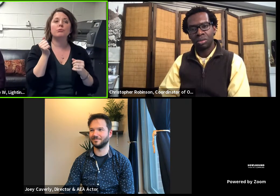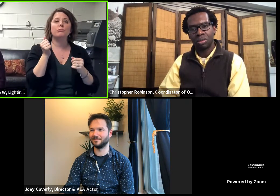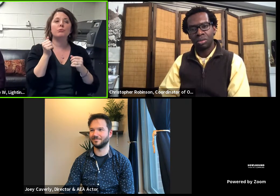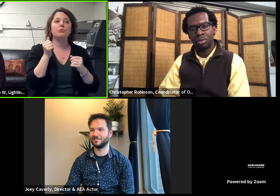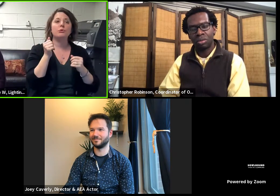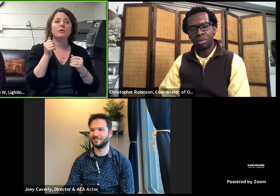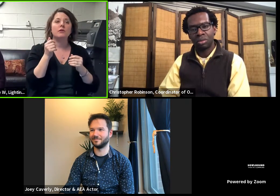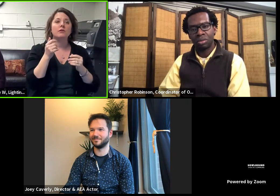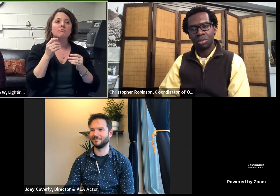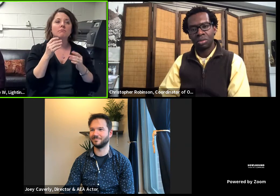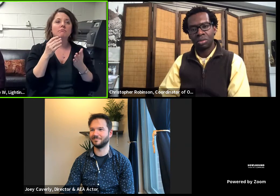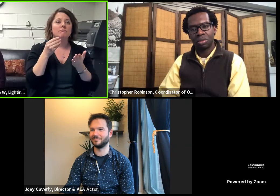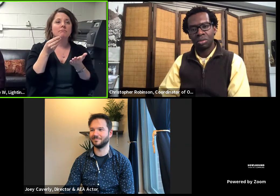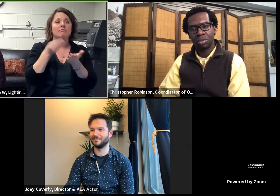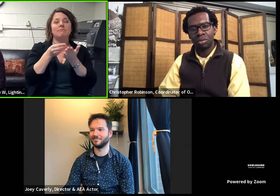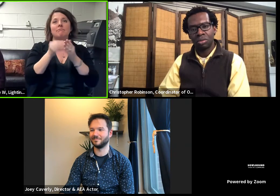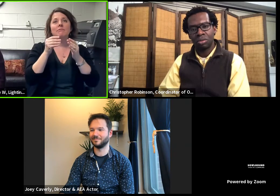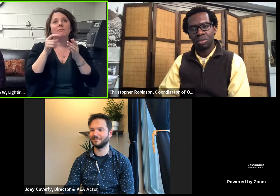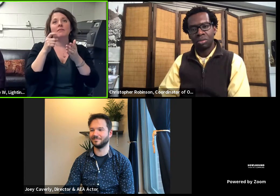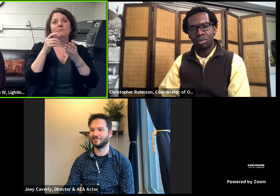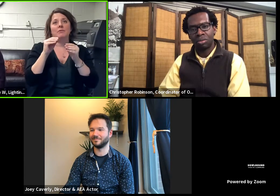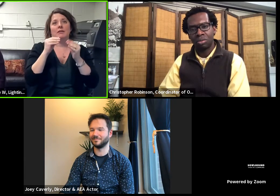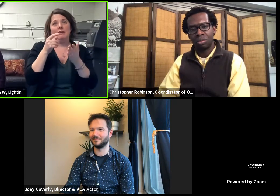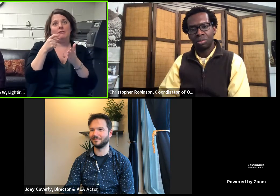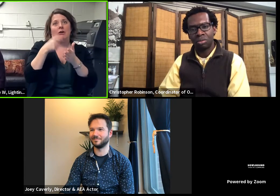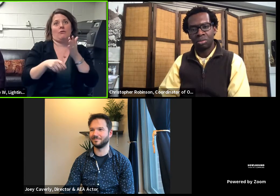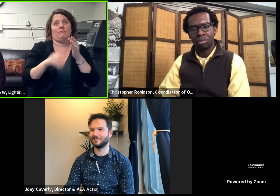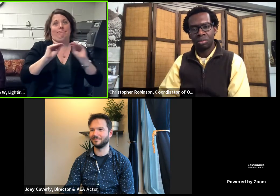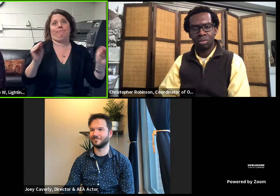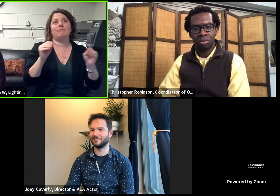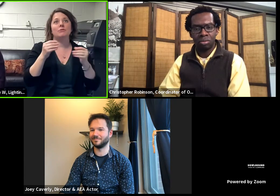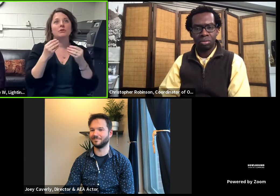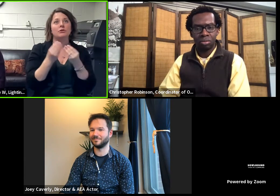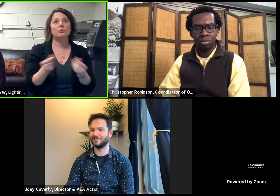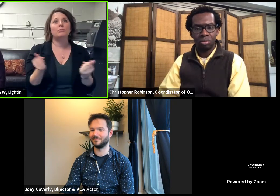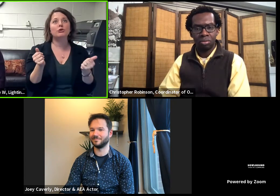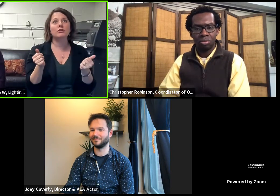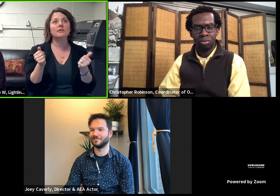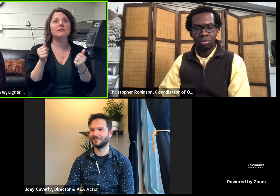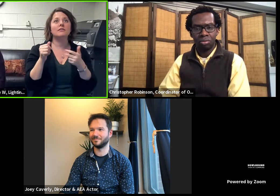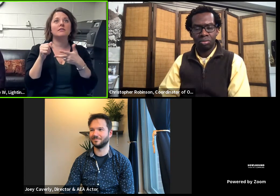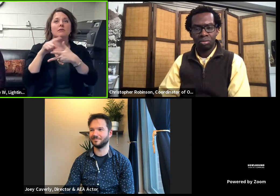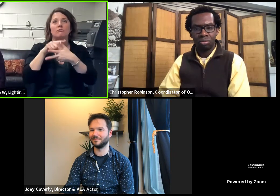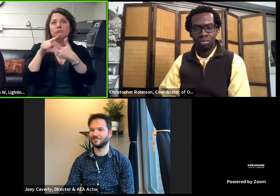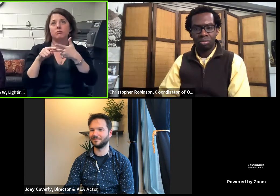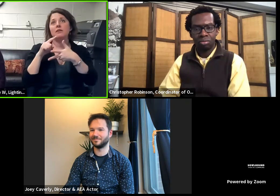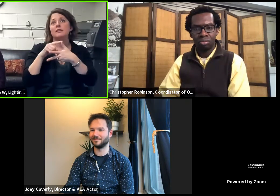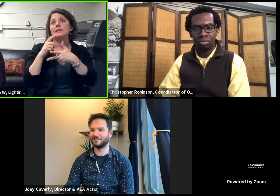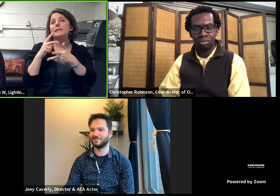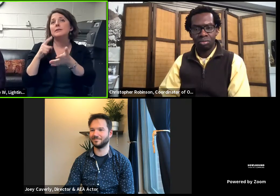sometimes this can be a challenge as part of the process. And then sometimes there's not funding